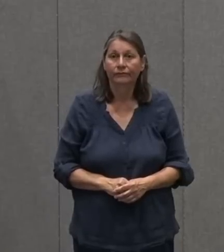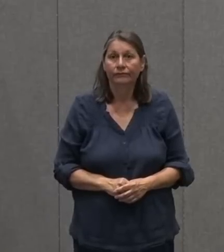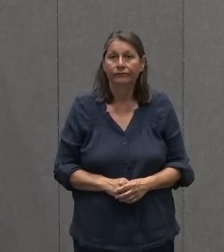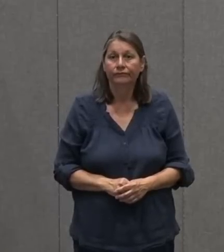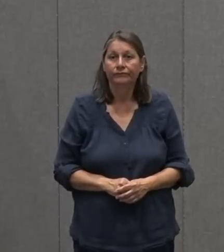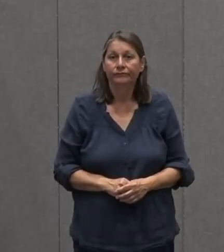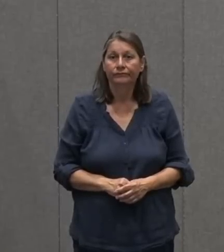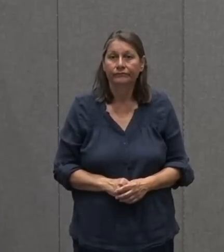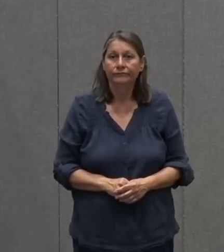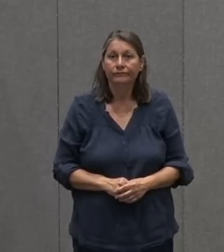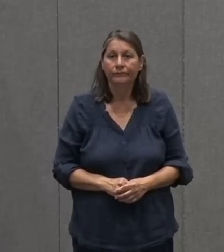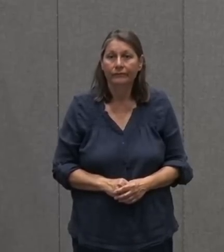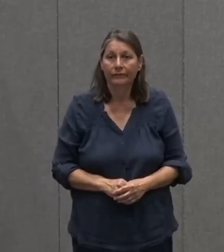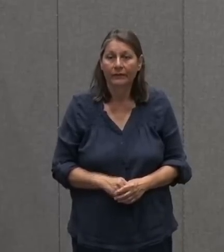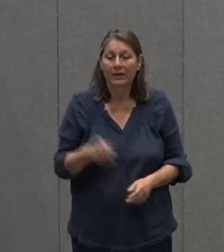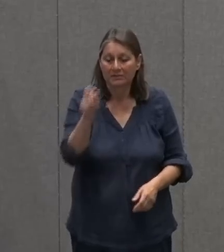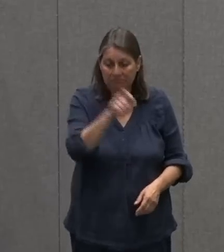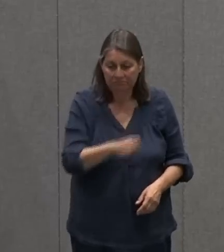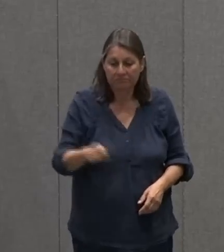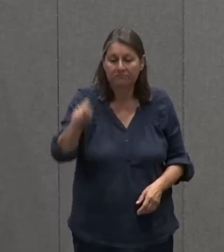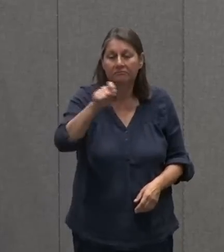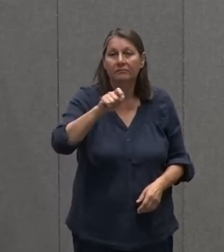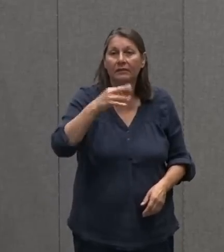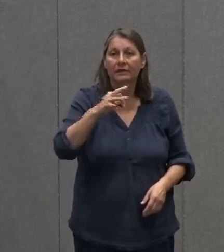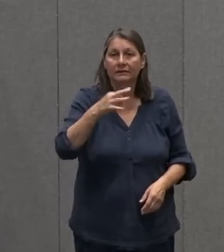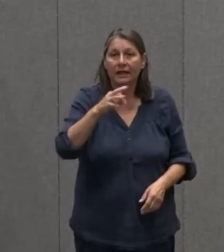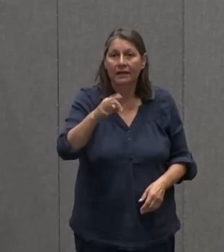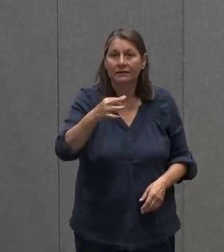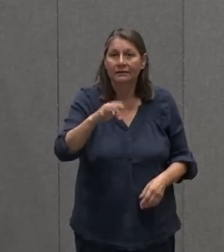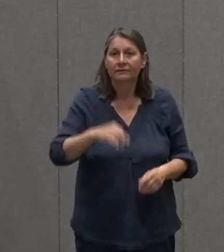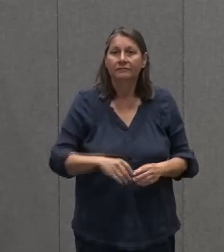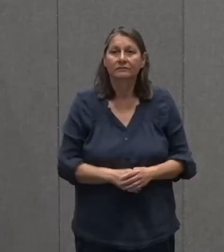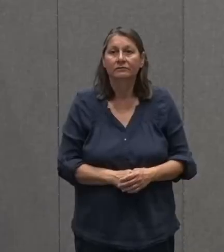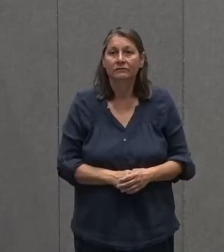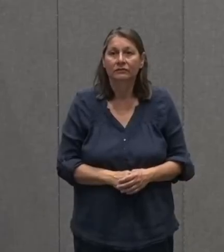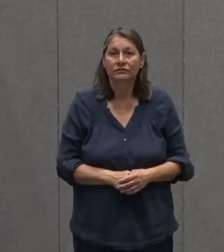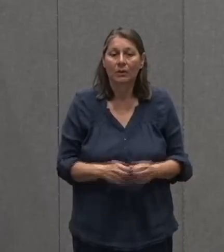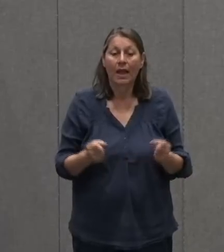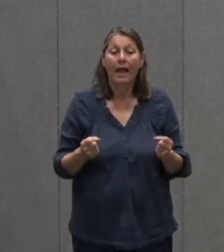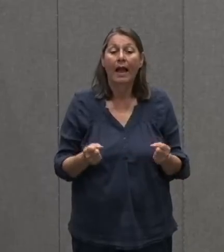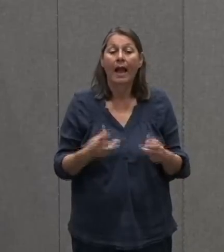So, our first question that we're being asked is how many speakers will you need